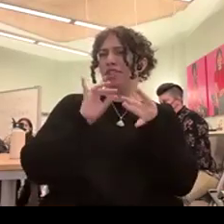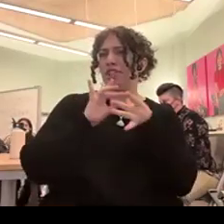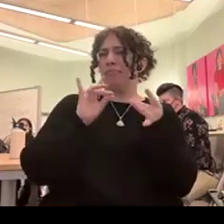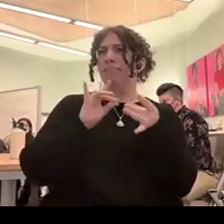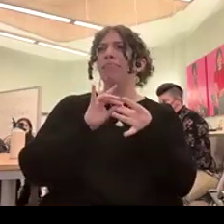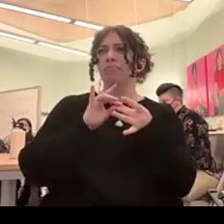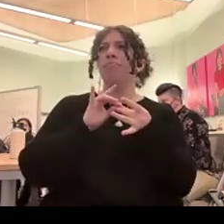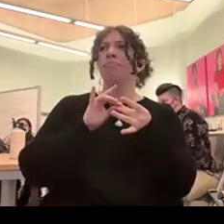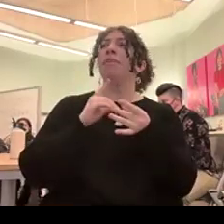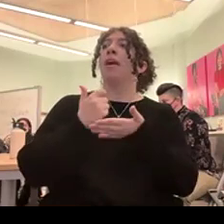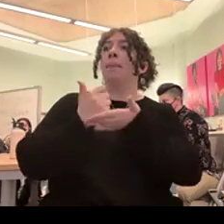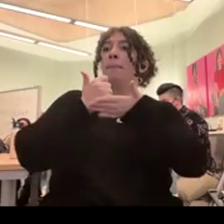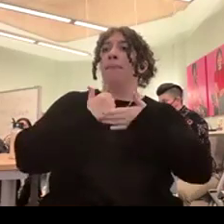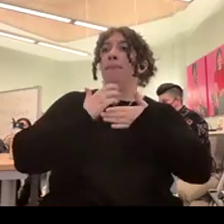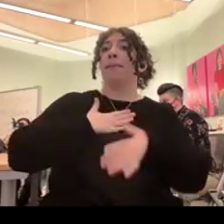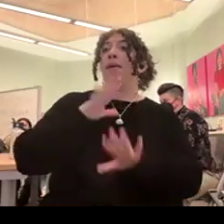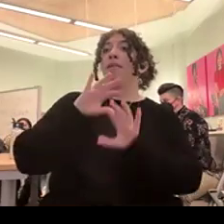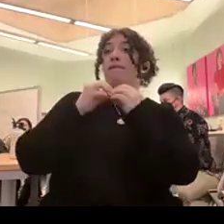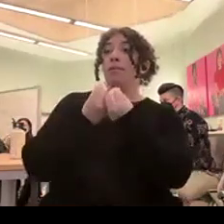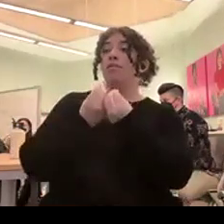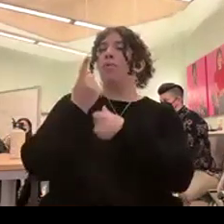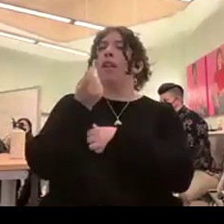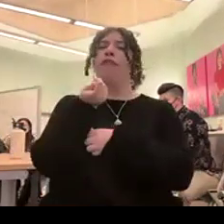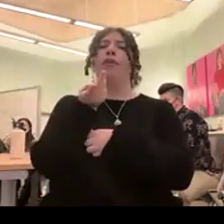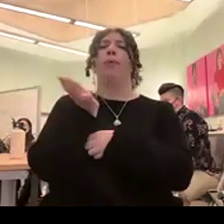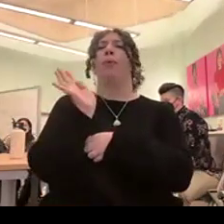Jordan just put in the chat, "I forgot to mention,